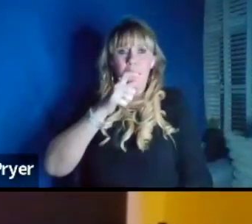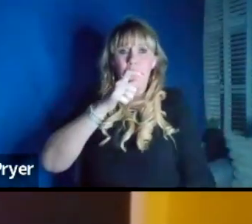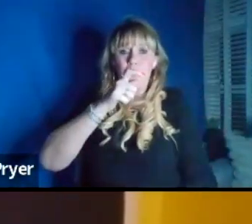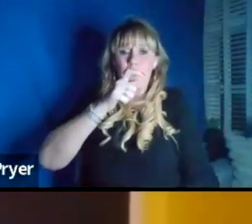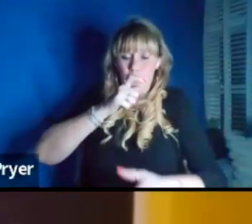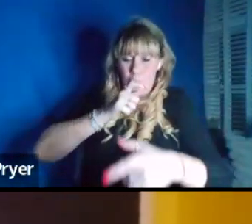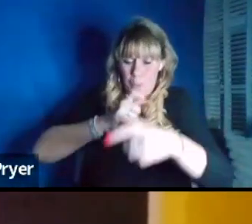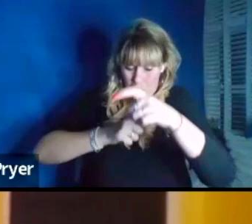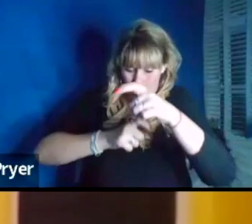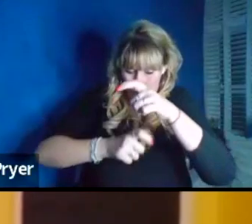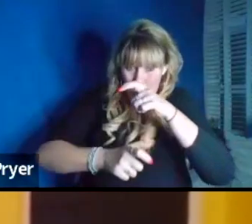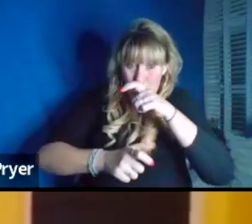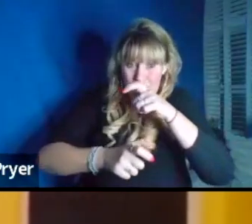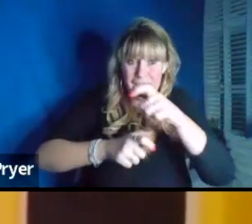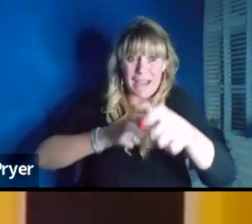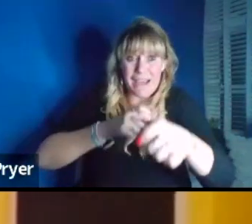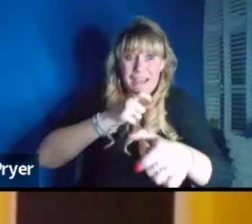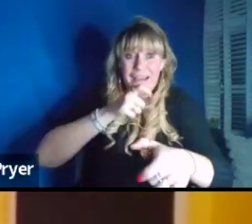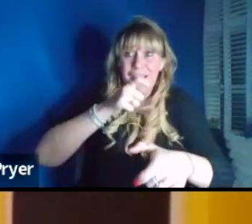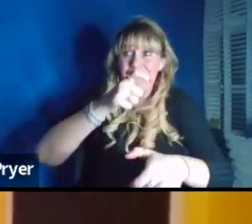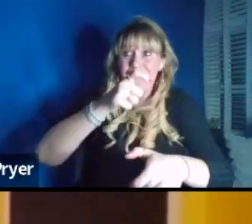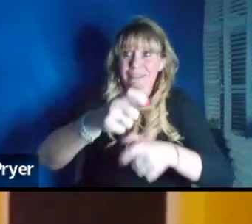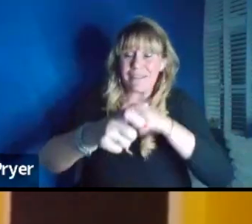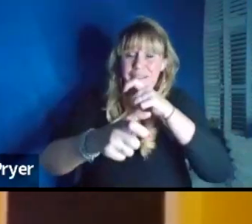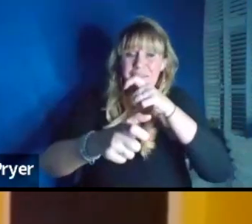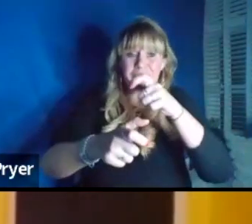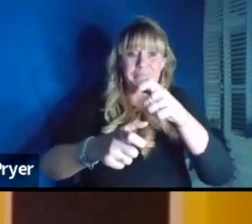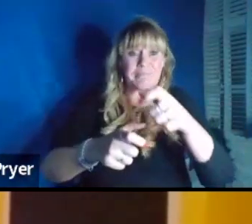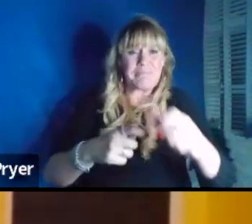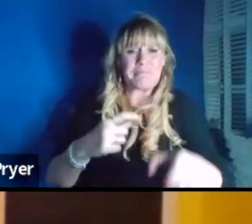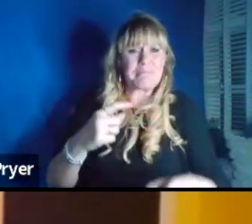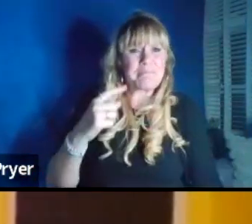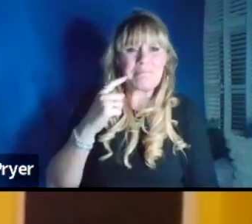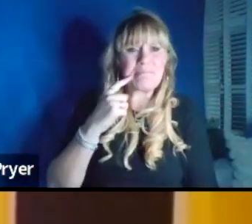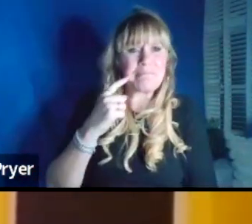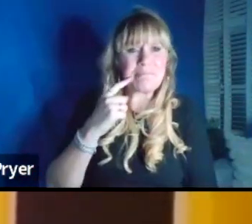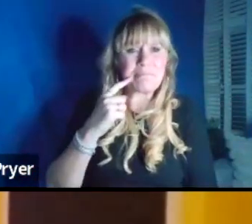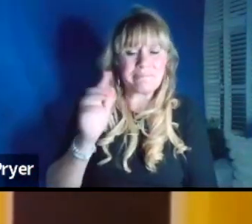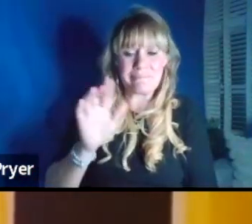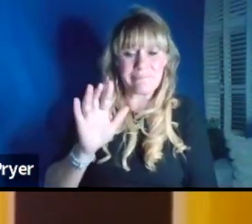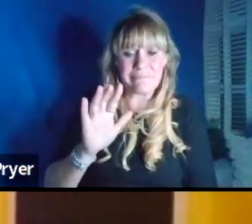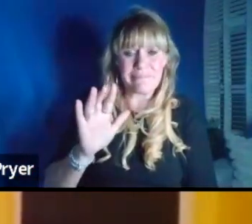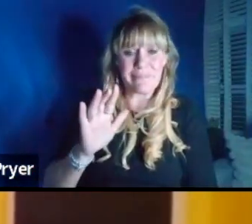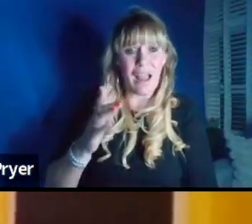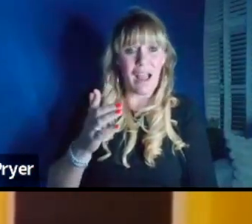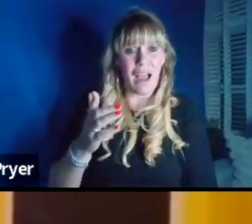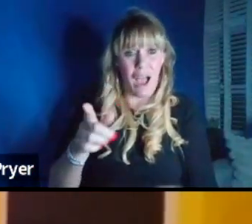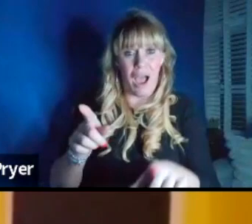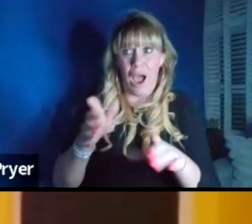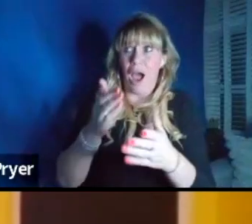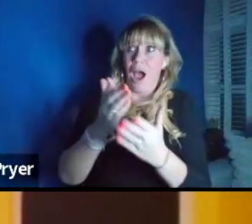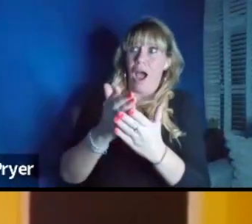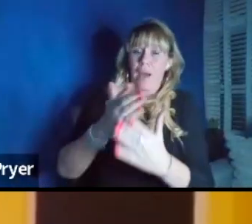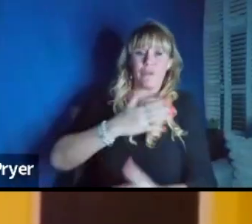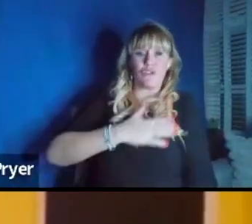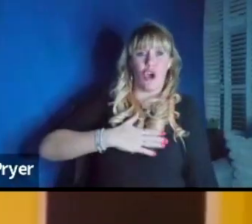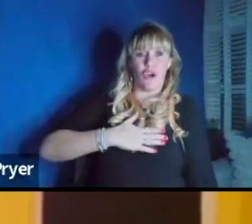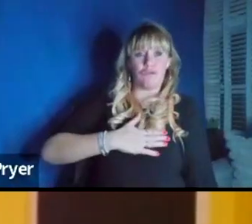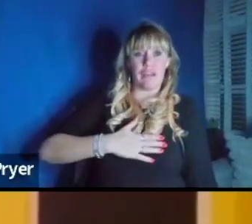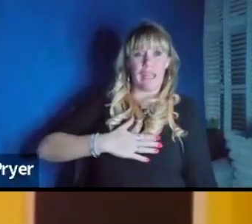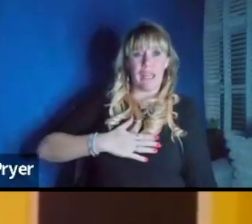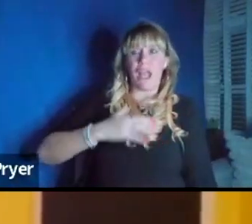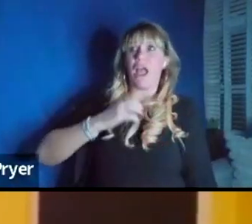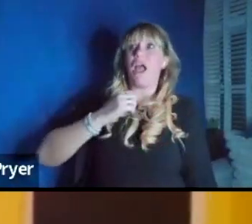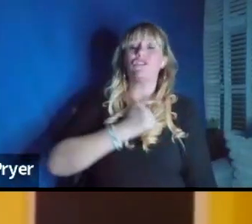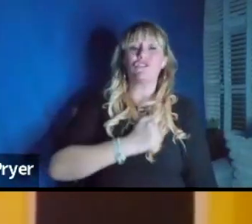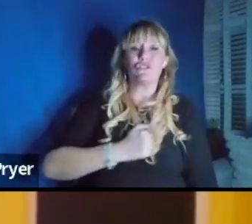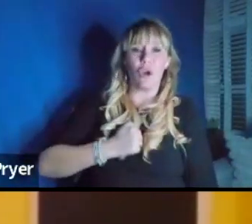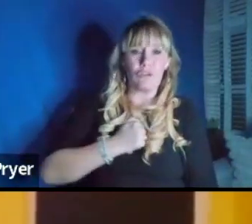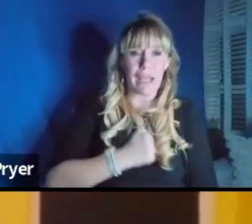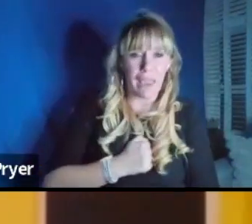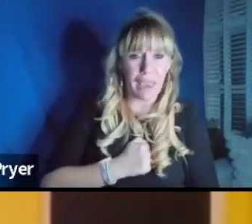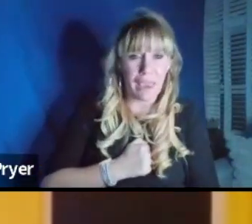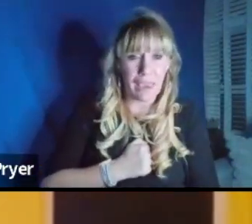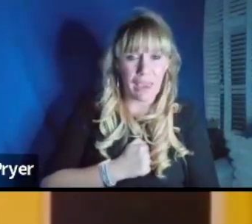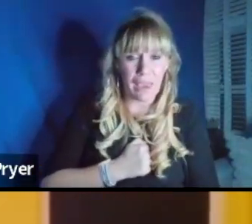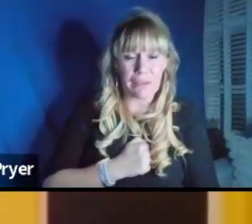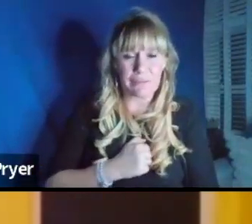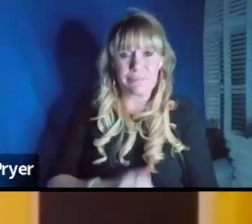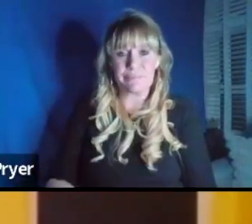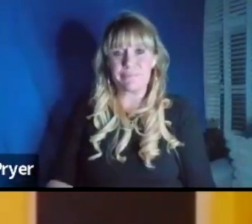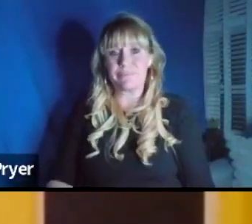Ooh, at the right time